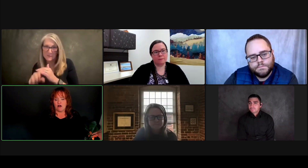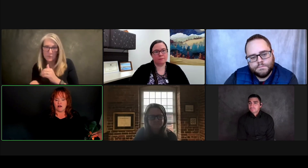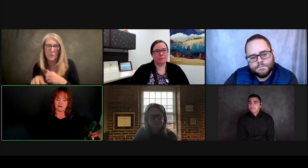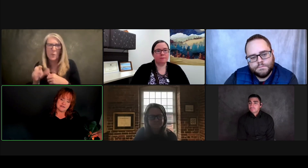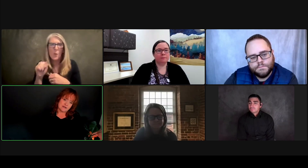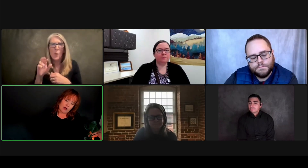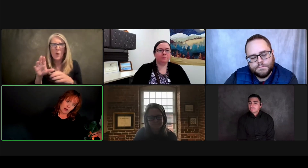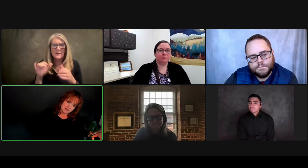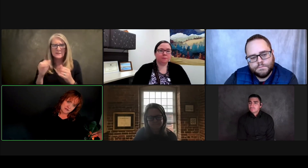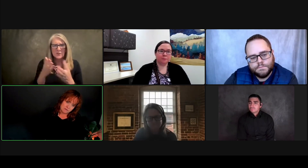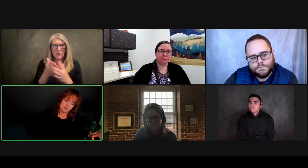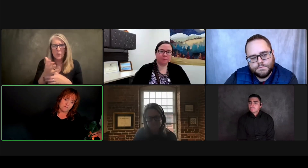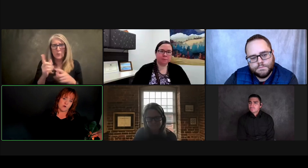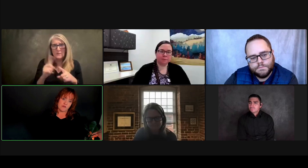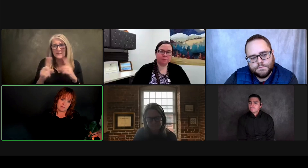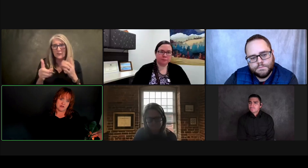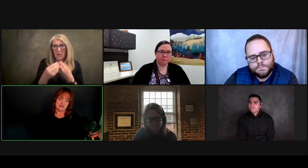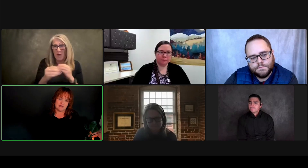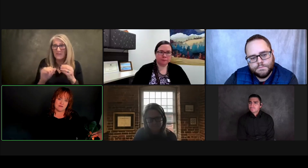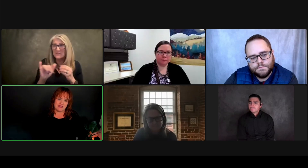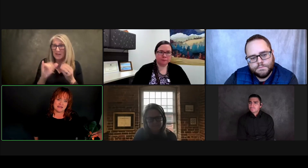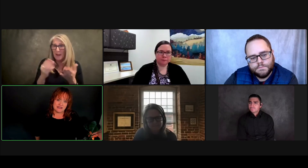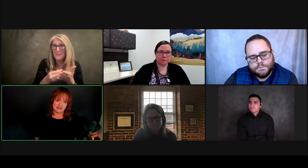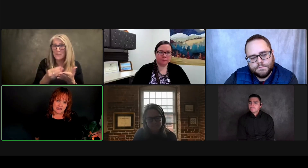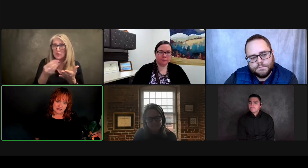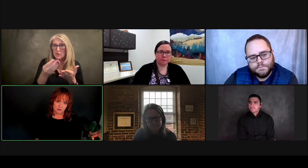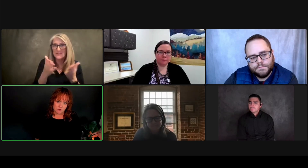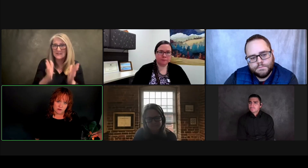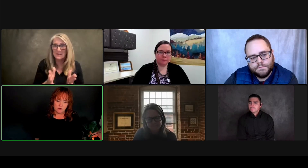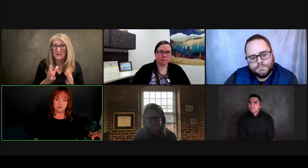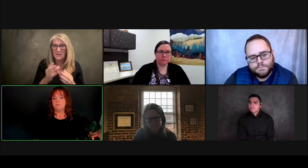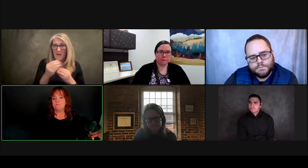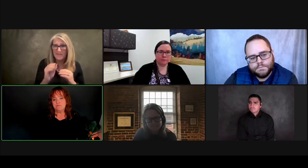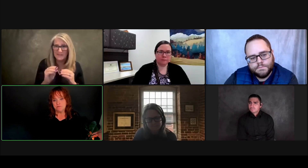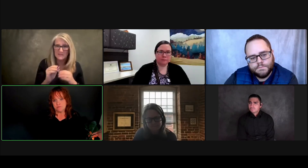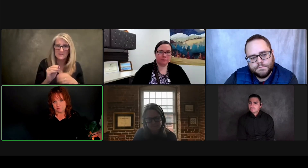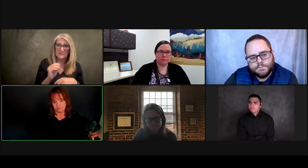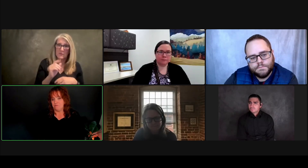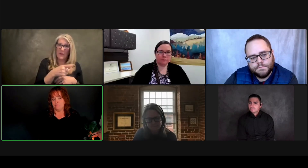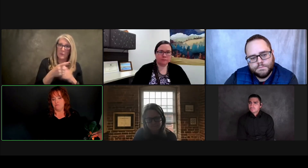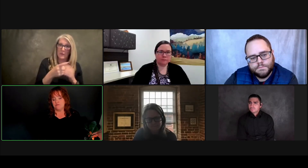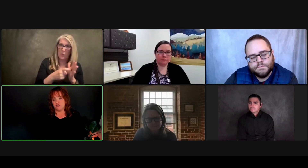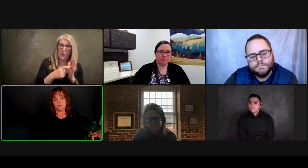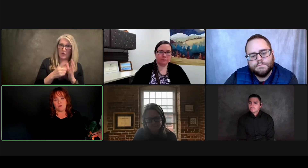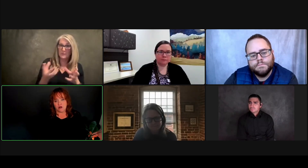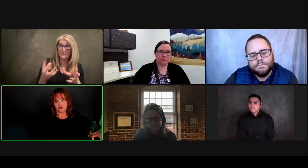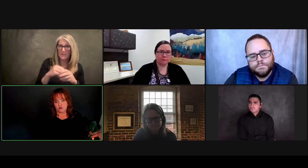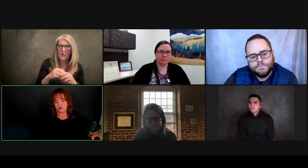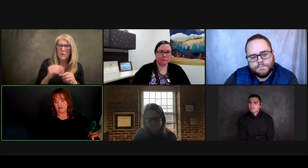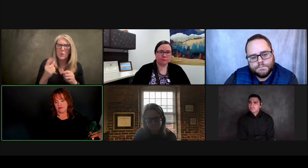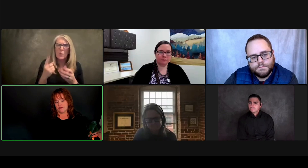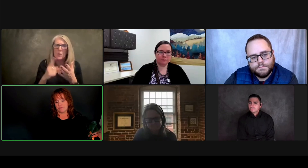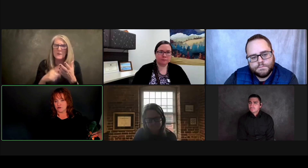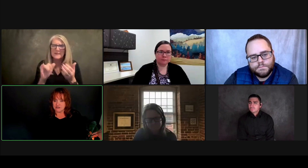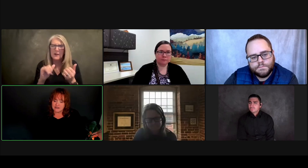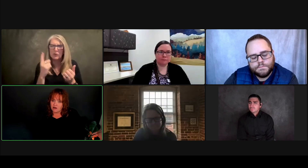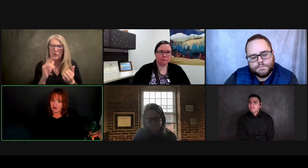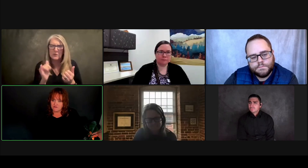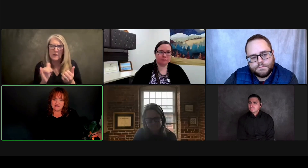are stocked before they purchase something that's inaccessible? Do you partner with purchasing office?